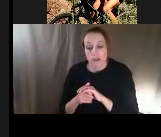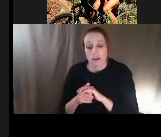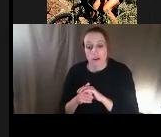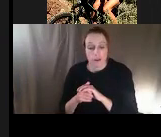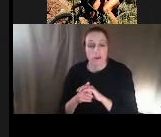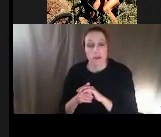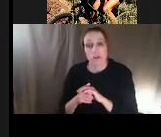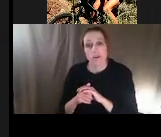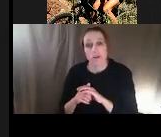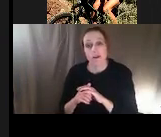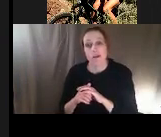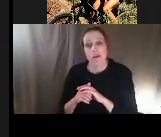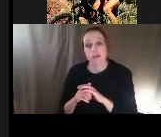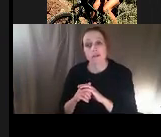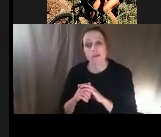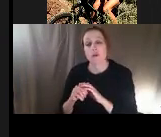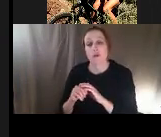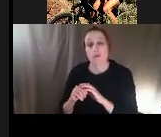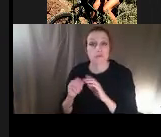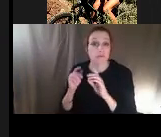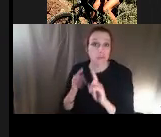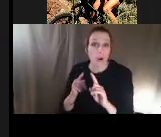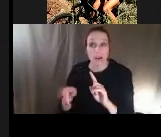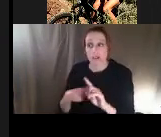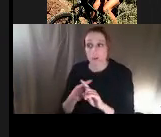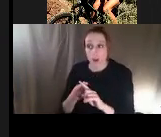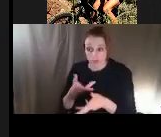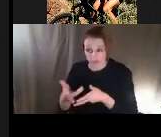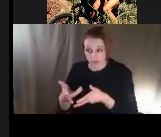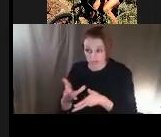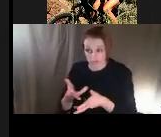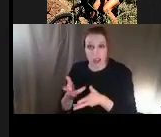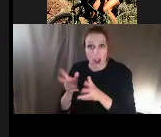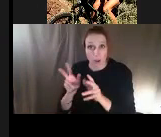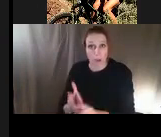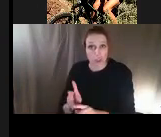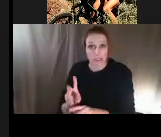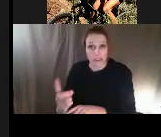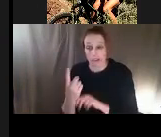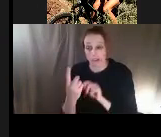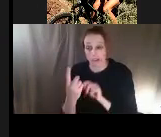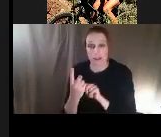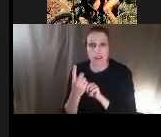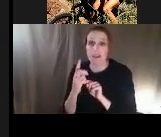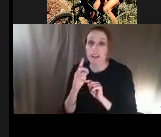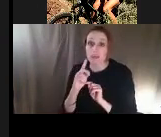individuals, everything revolves around how that individual perceives who they are.